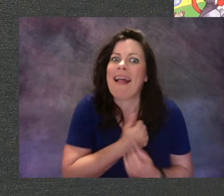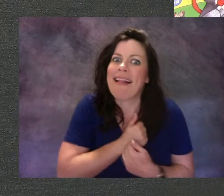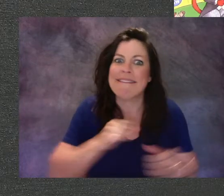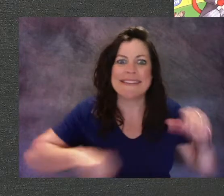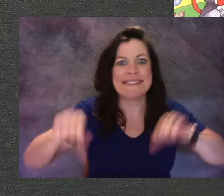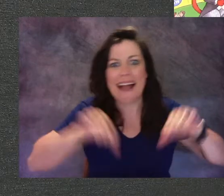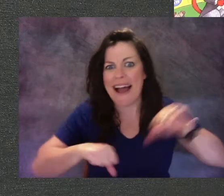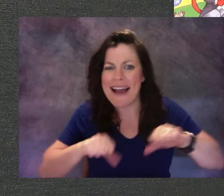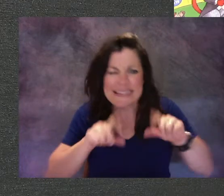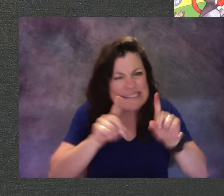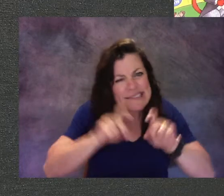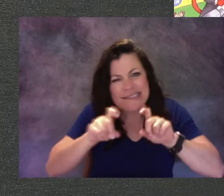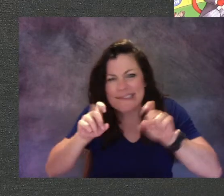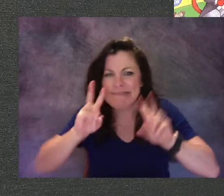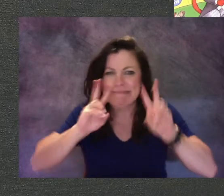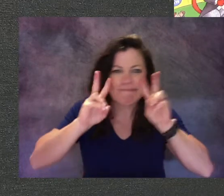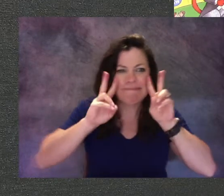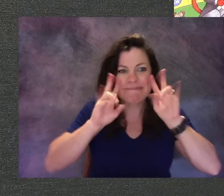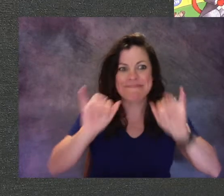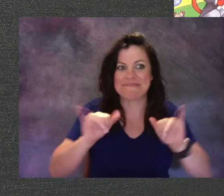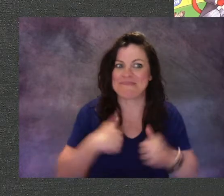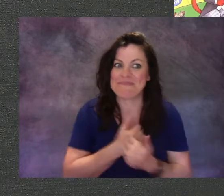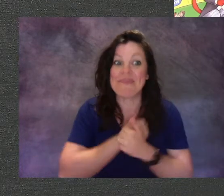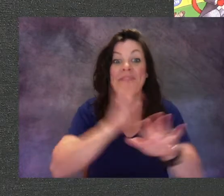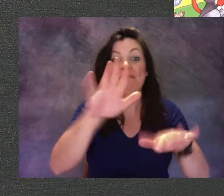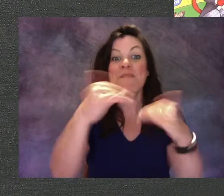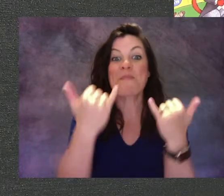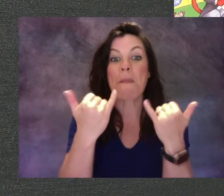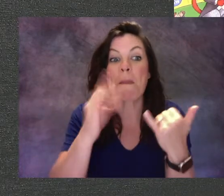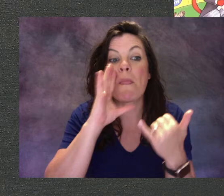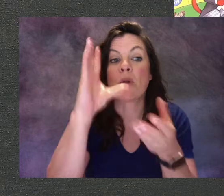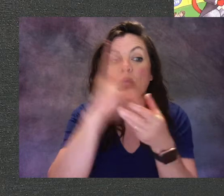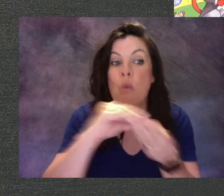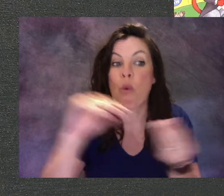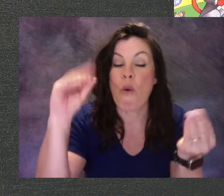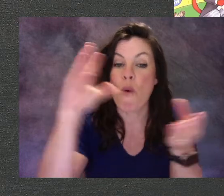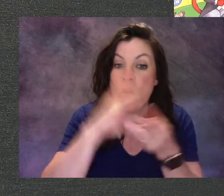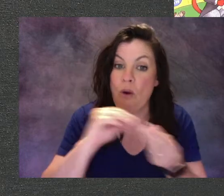We are gonna read a story about good manners.